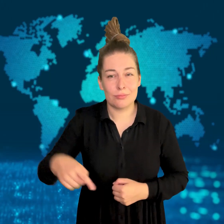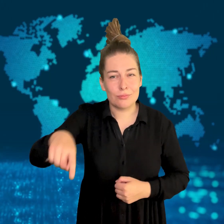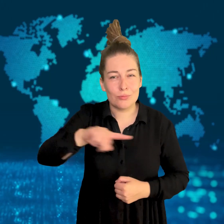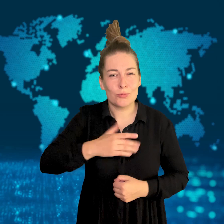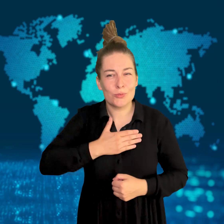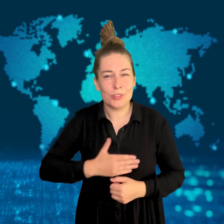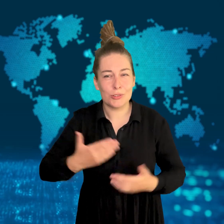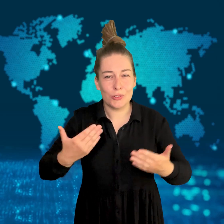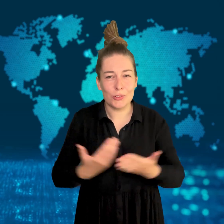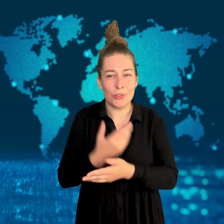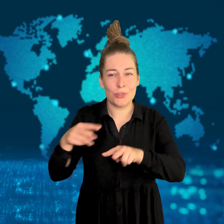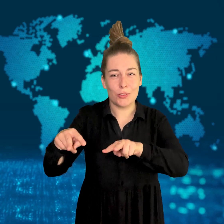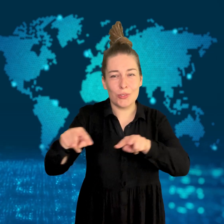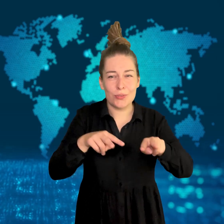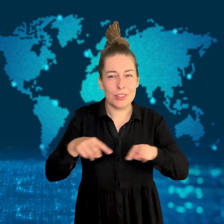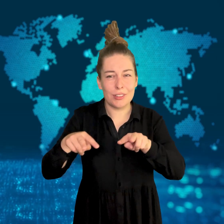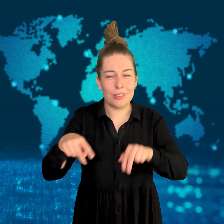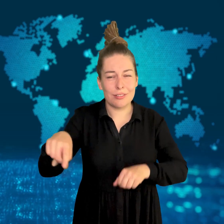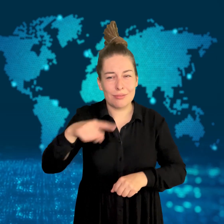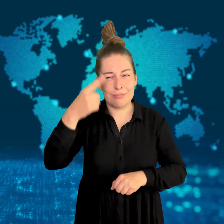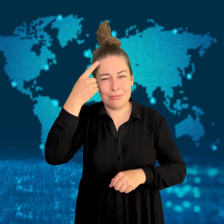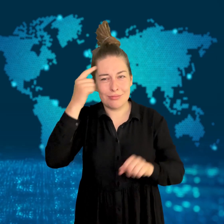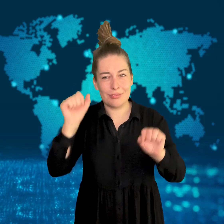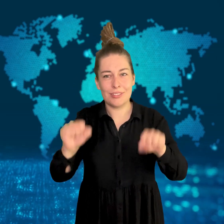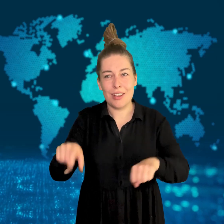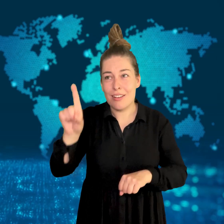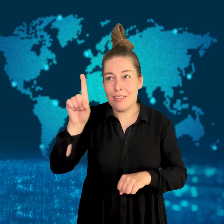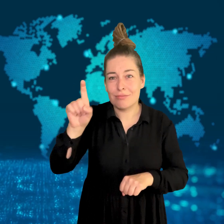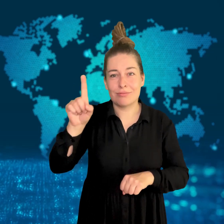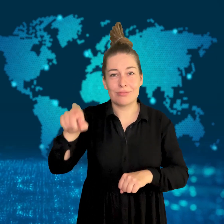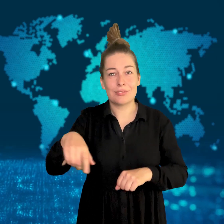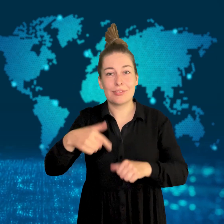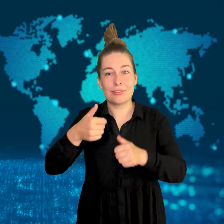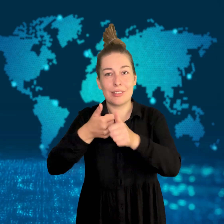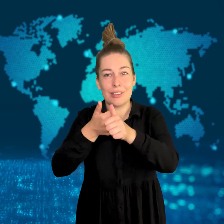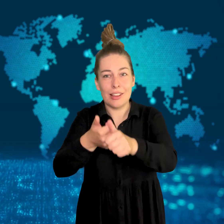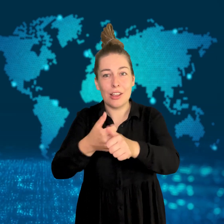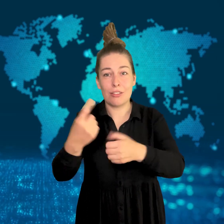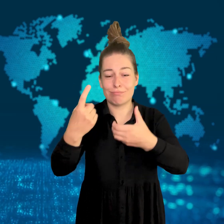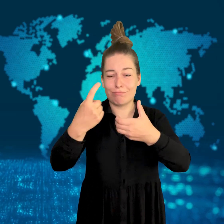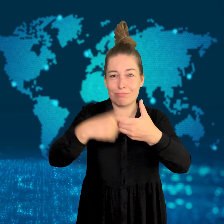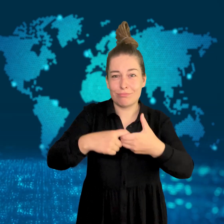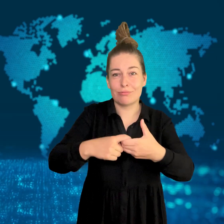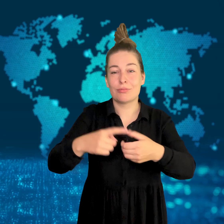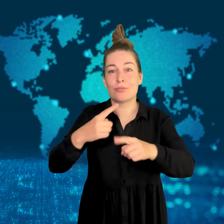Don't forget to subscribe, like, and follow H3 World TV